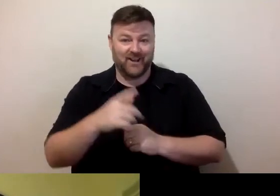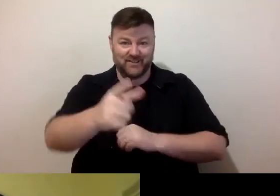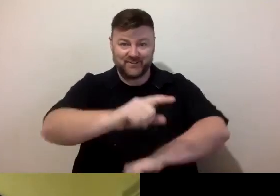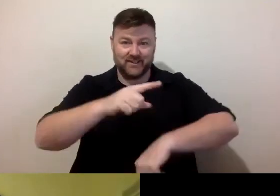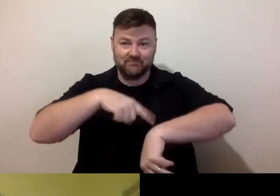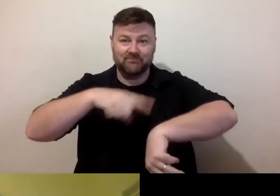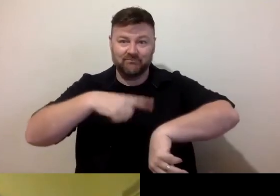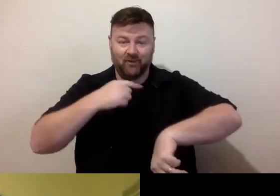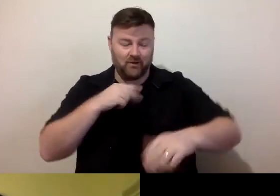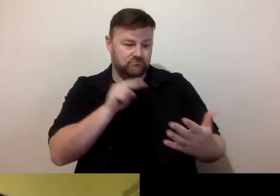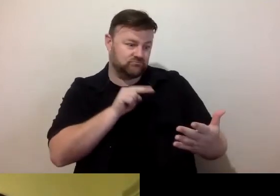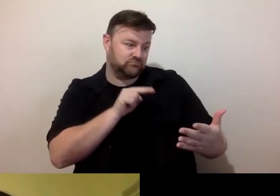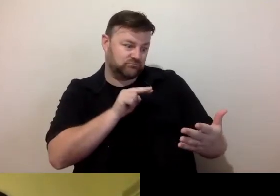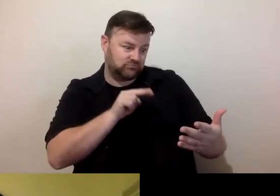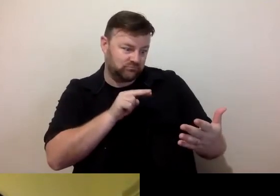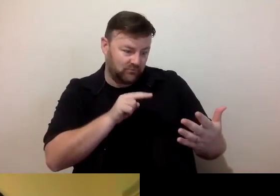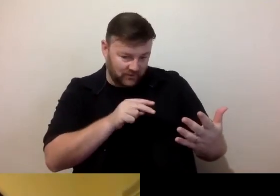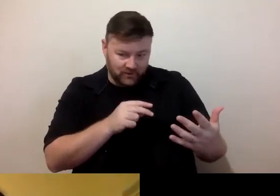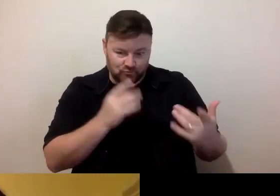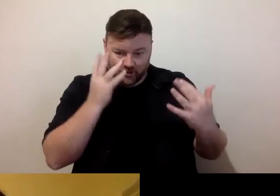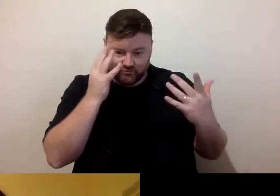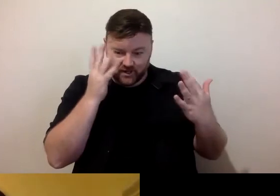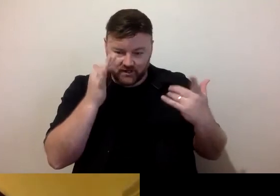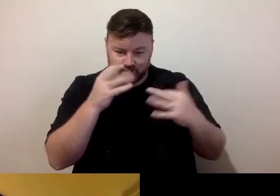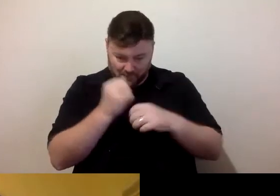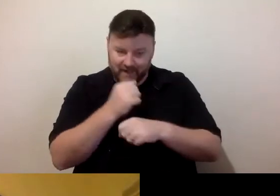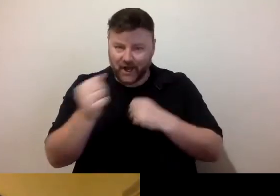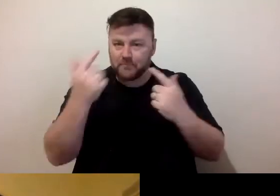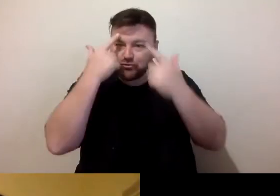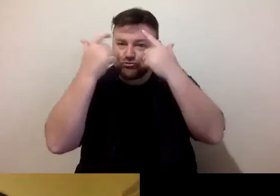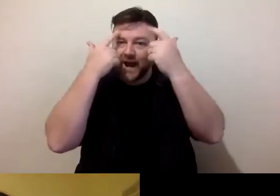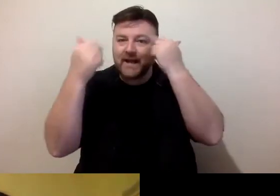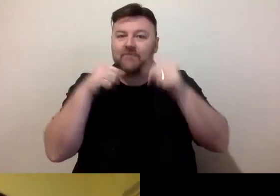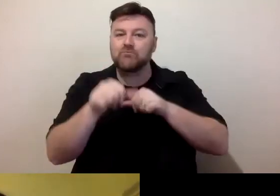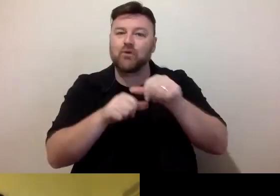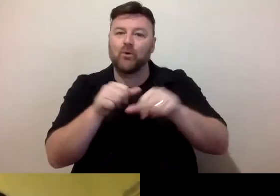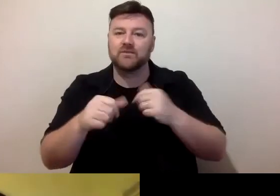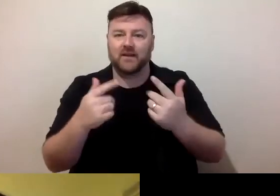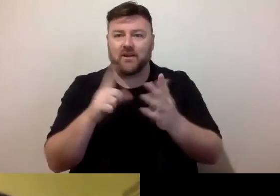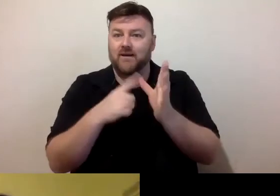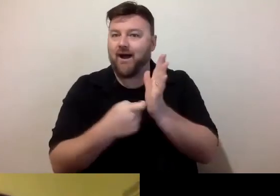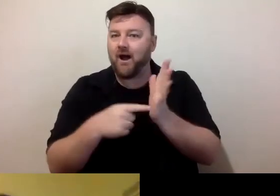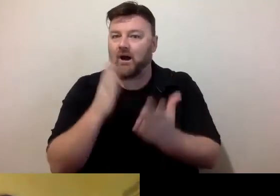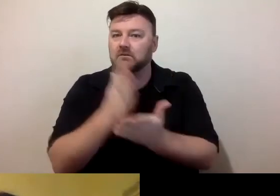time really reflecting on it, and it does become a creative process and an art form in and of itself.